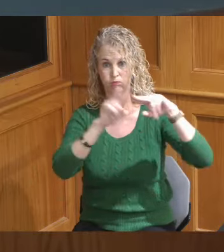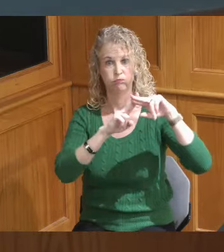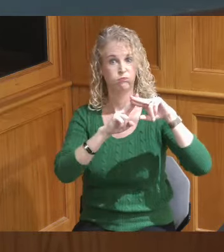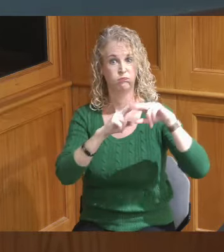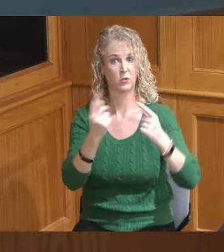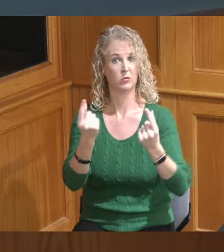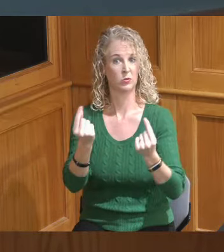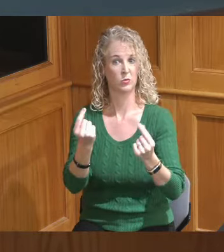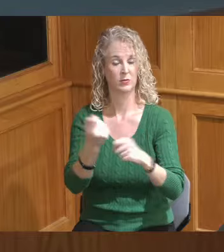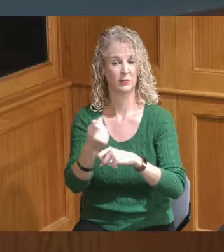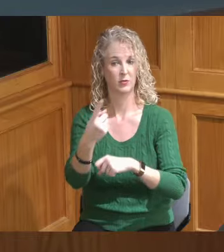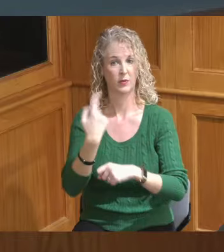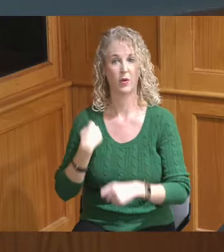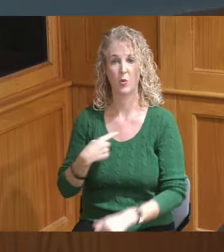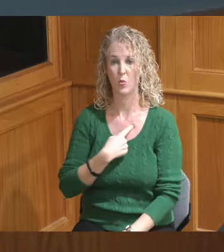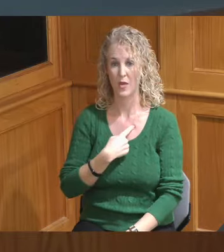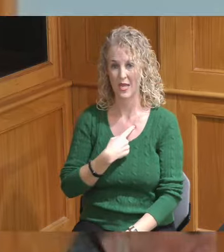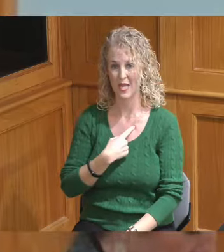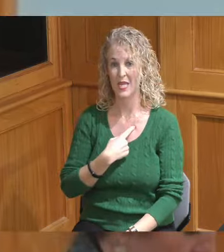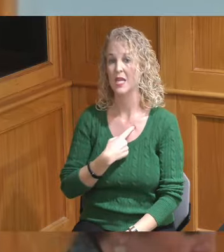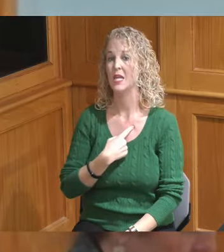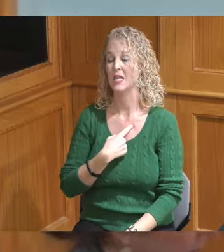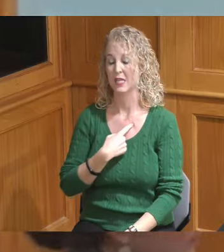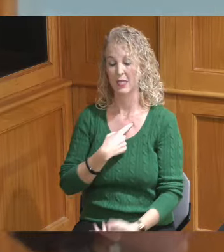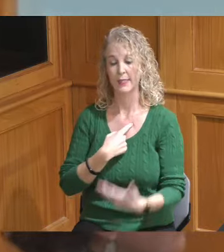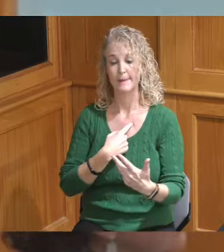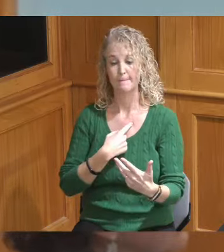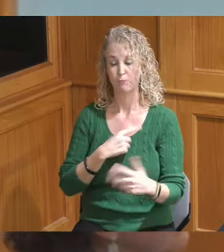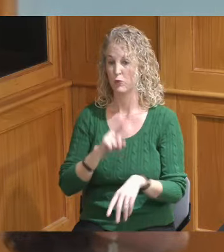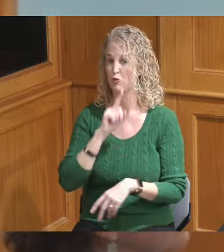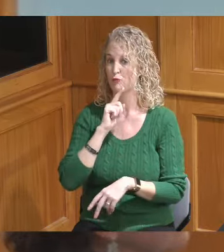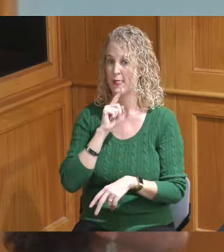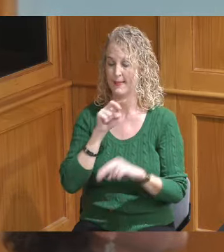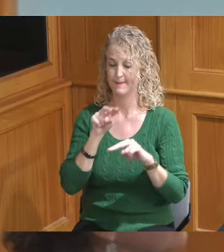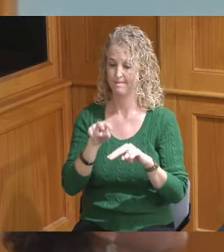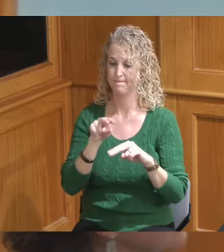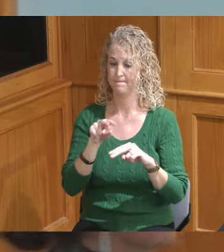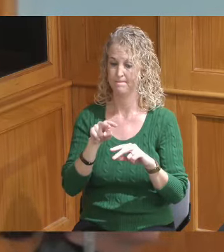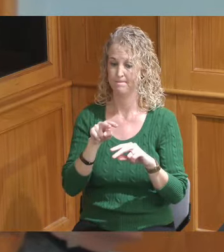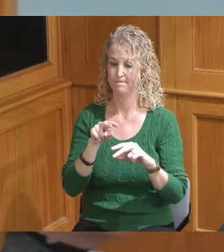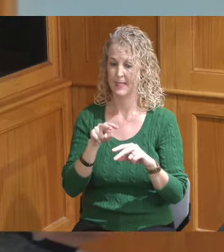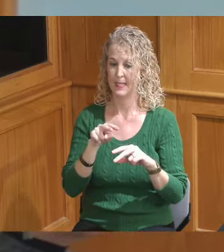year? we're staying closely aligned with our contractors and our consultants to understand